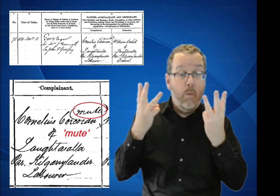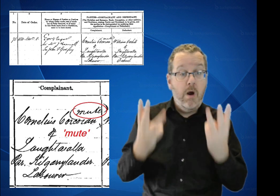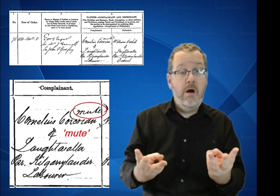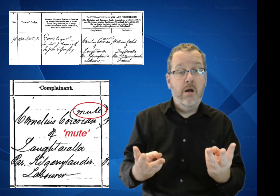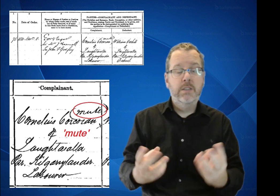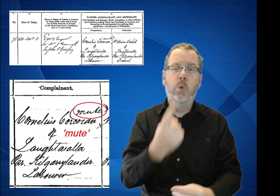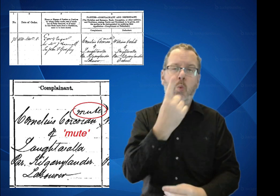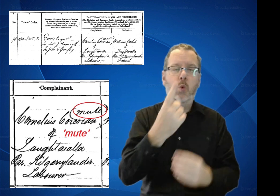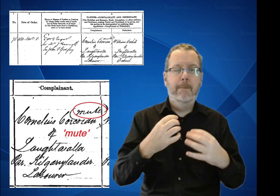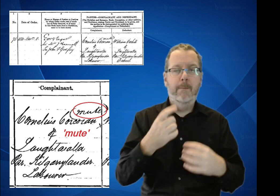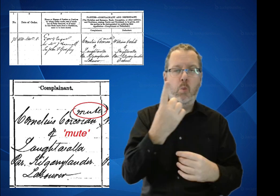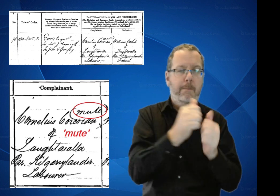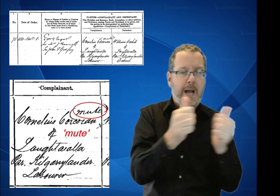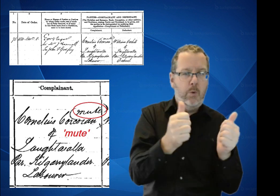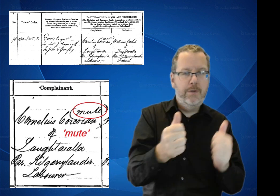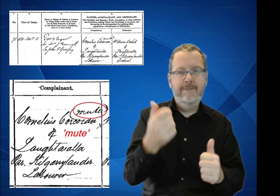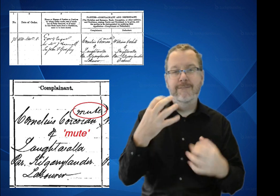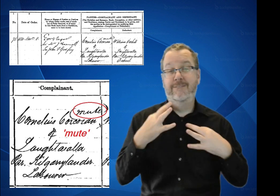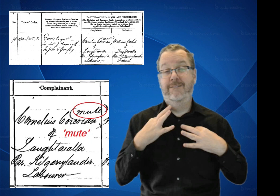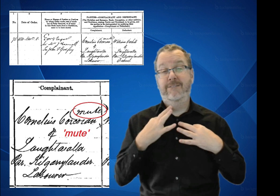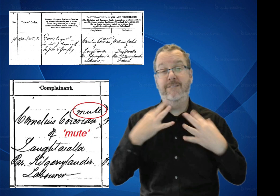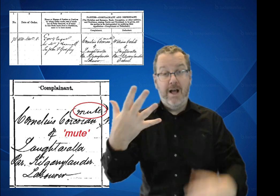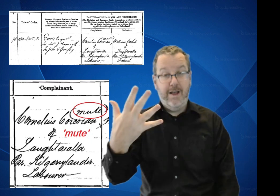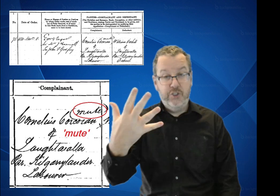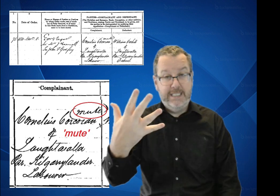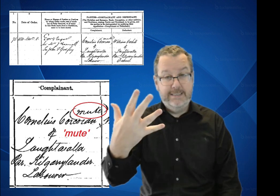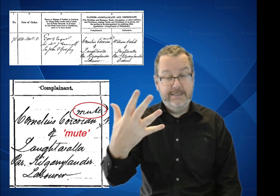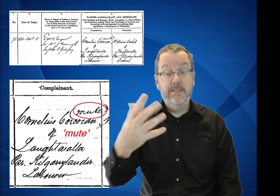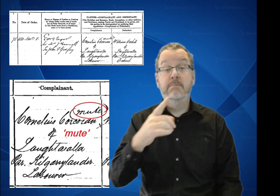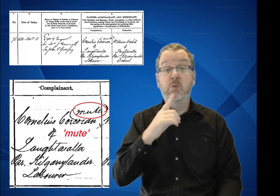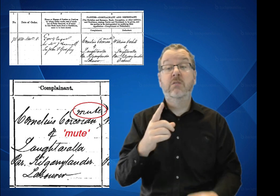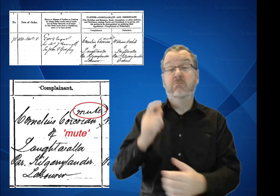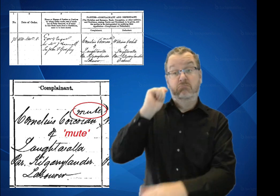and the magistrates gave a decree for most of the sum - 17 shillings.